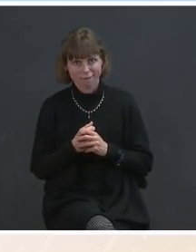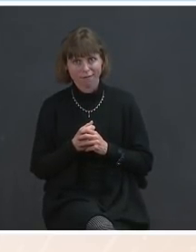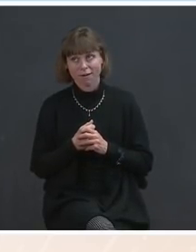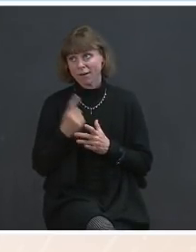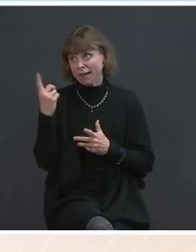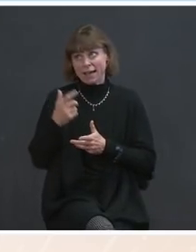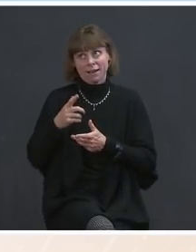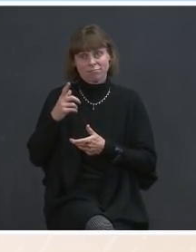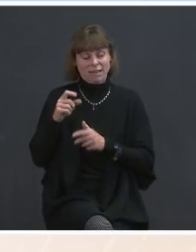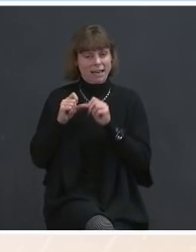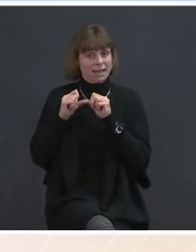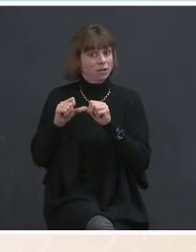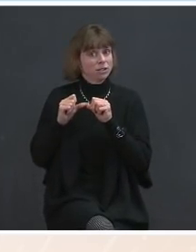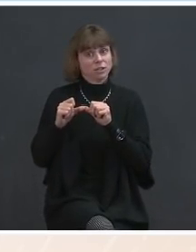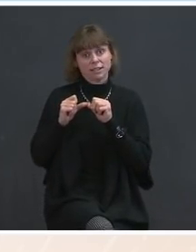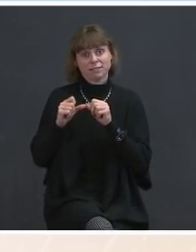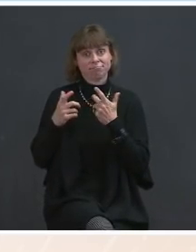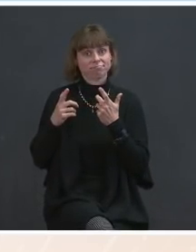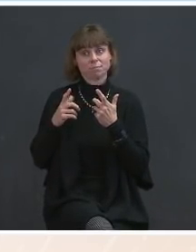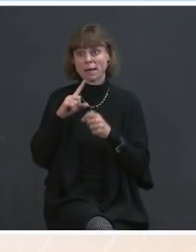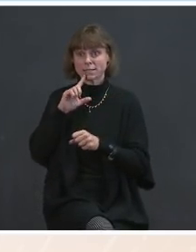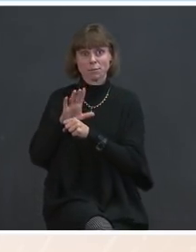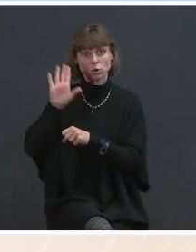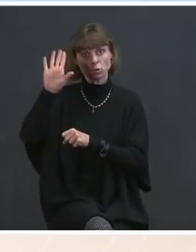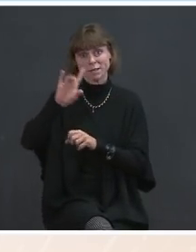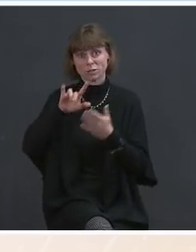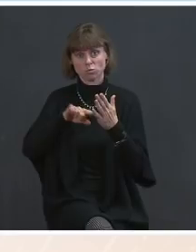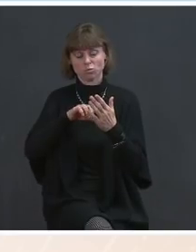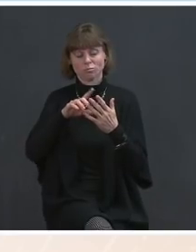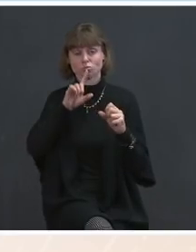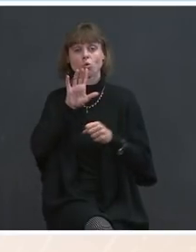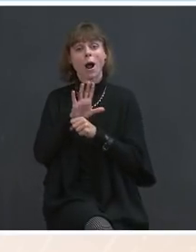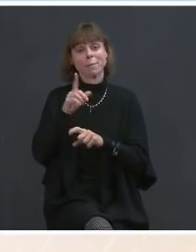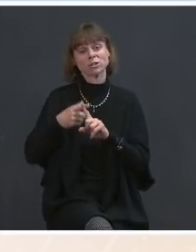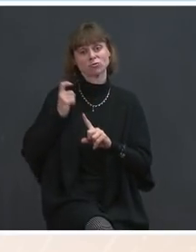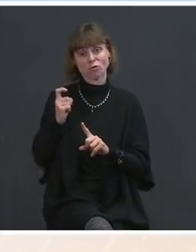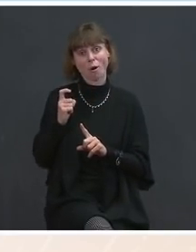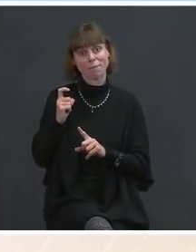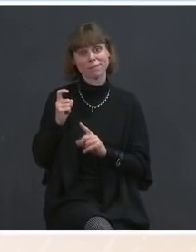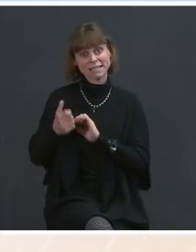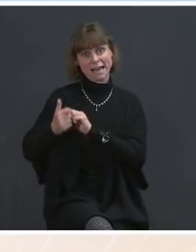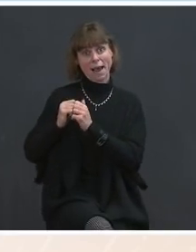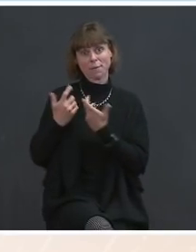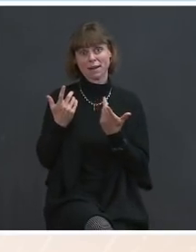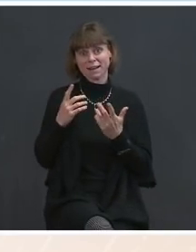that nobody making under $400,000 a year will have their taxes increased.